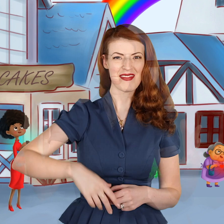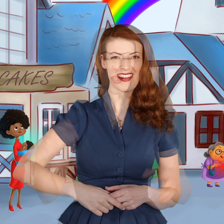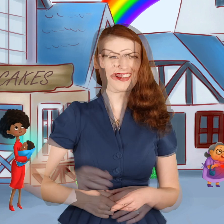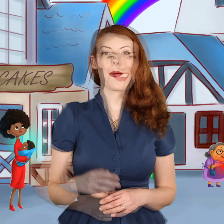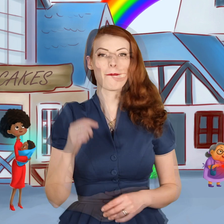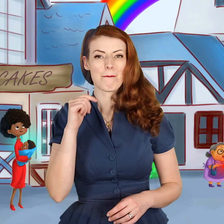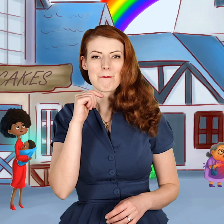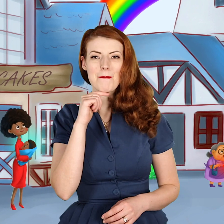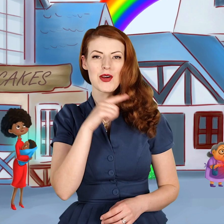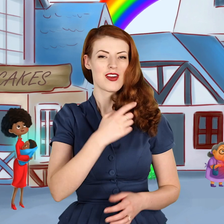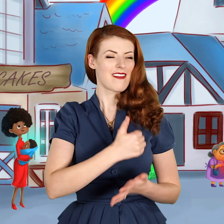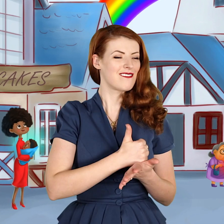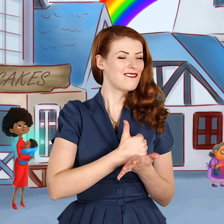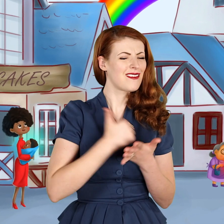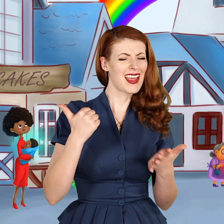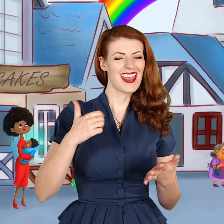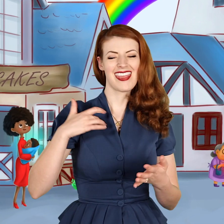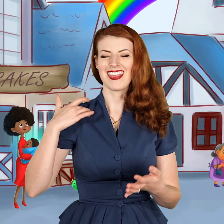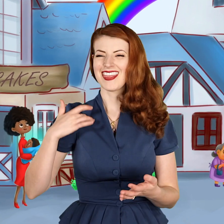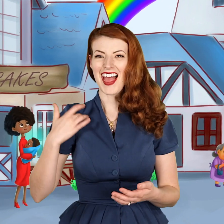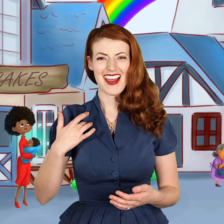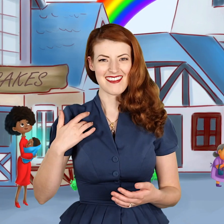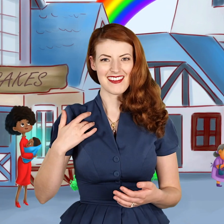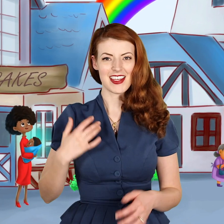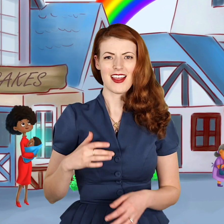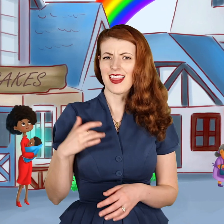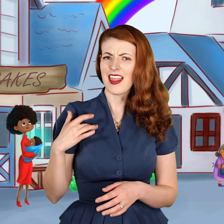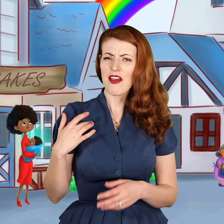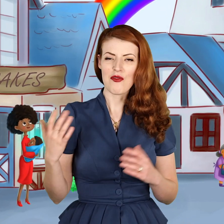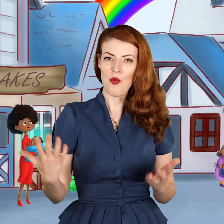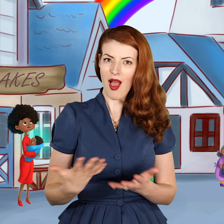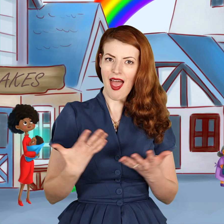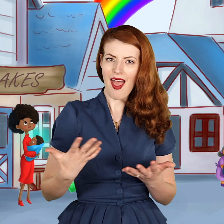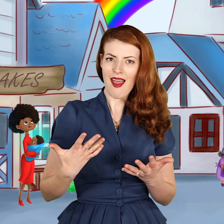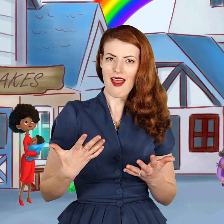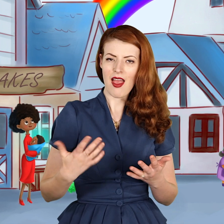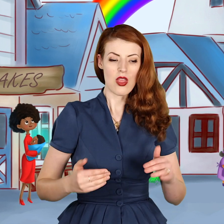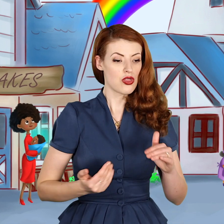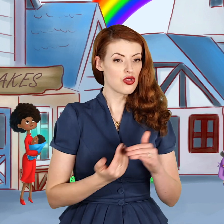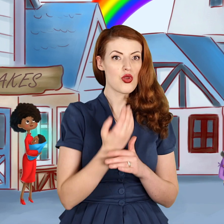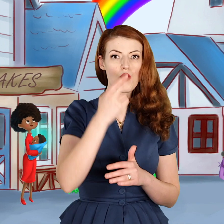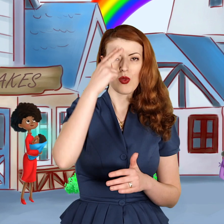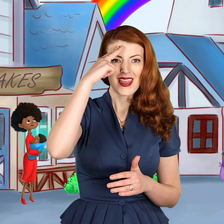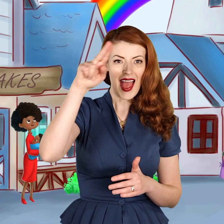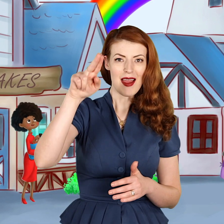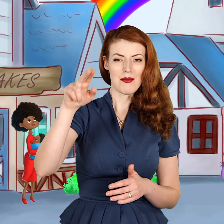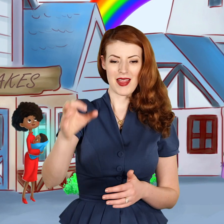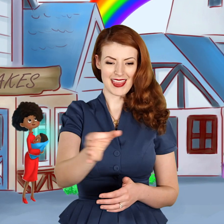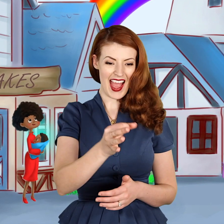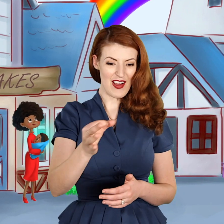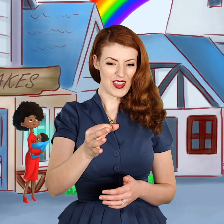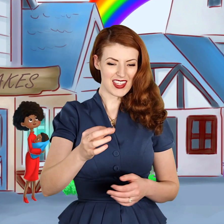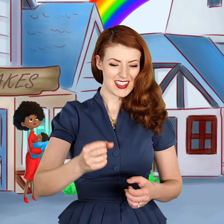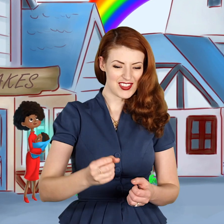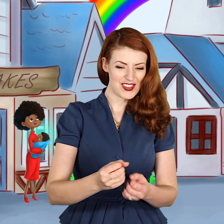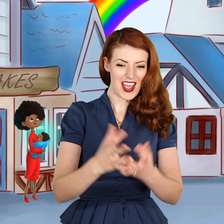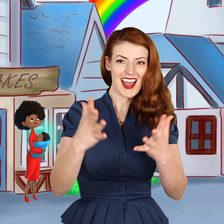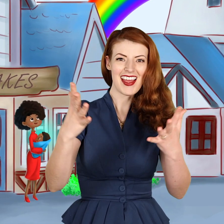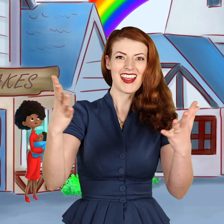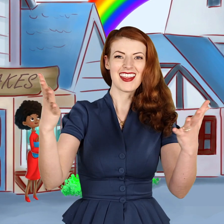And the boy had a great life living in the new town of Shine!